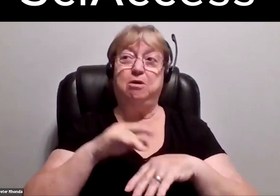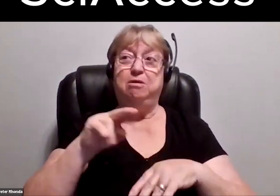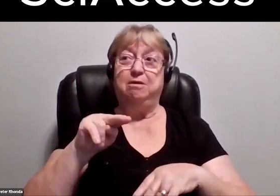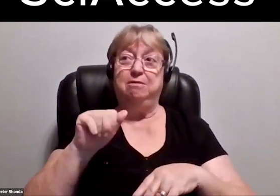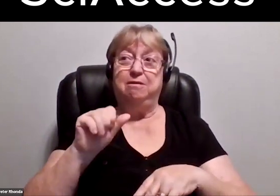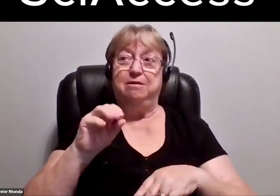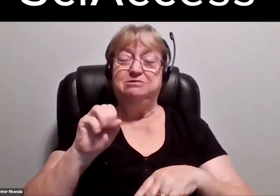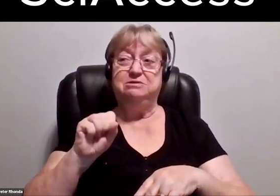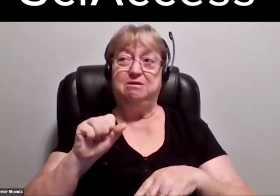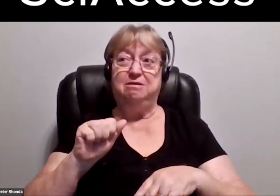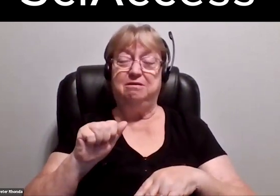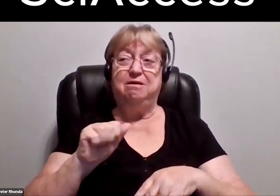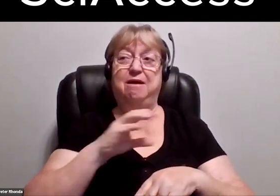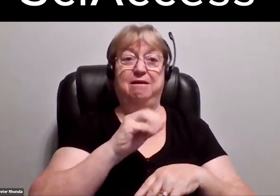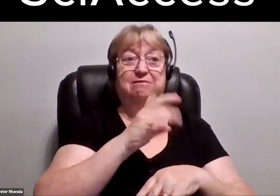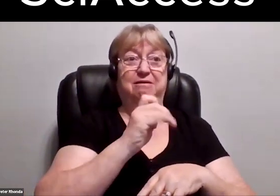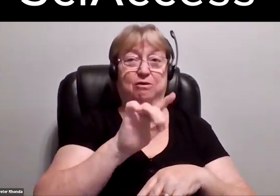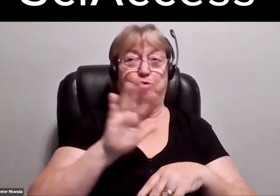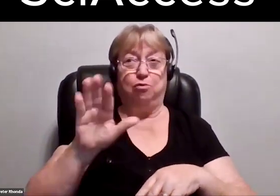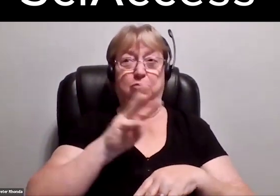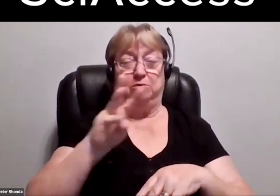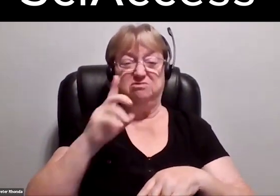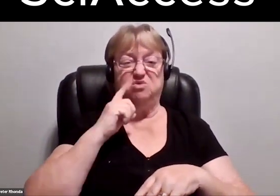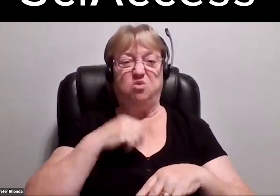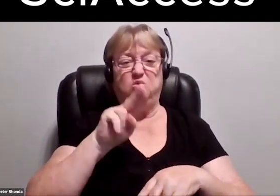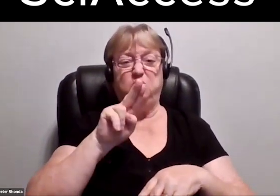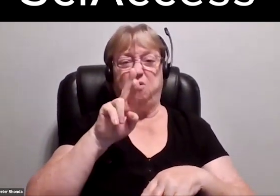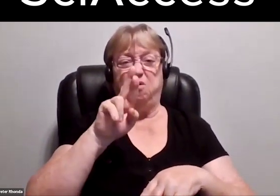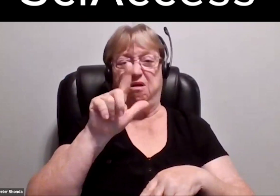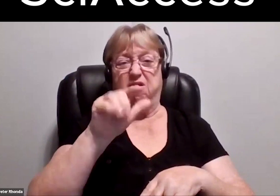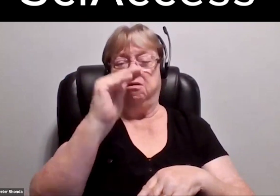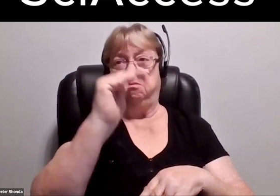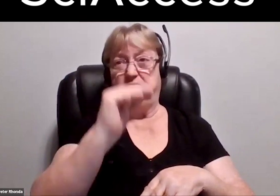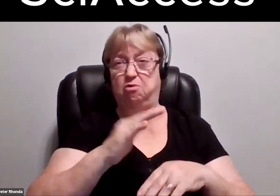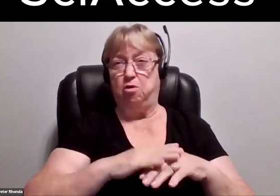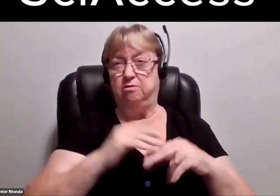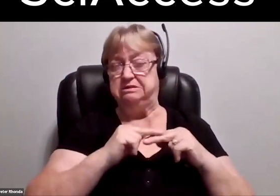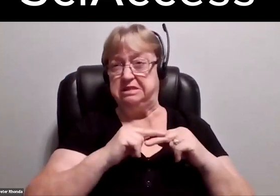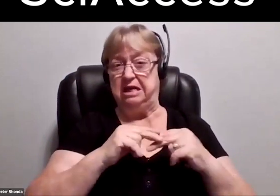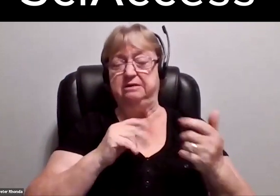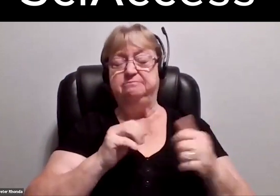The URLs are being shown here on the slide. For the sake of time, I'm just going to go through this real quick.